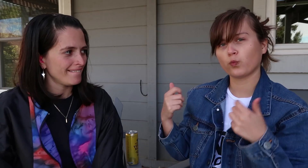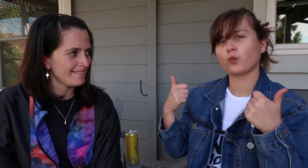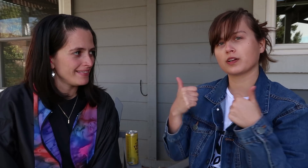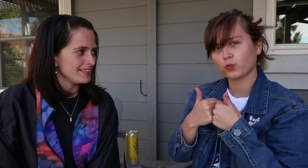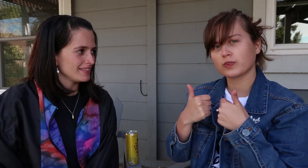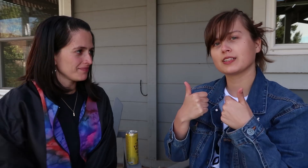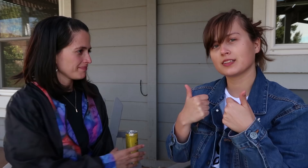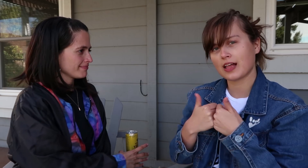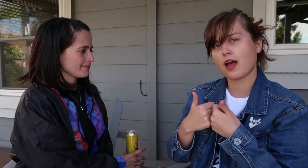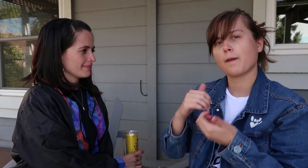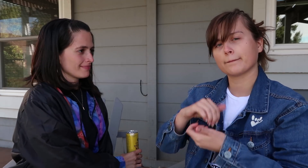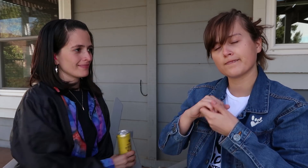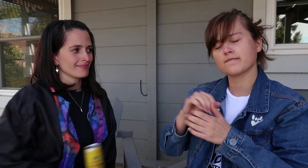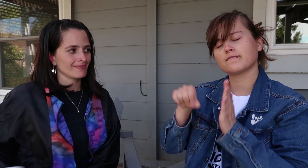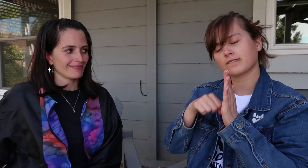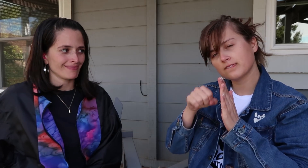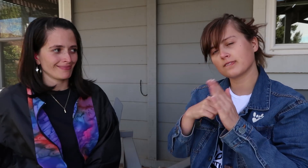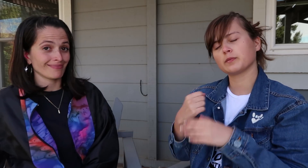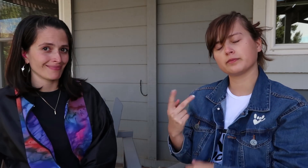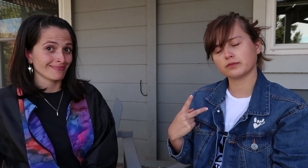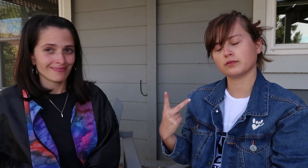We’re collaborating.